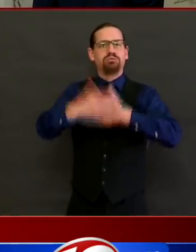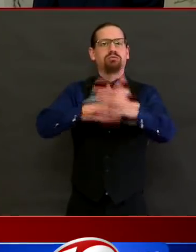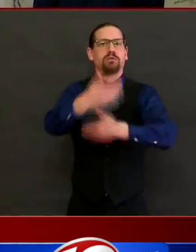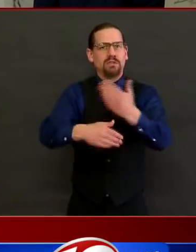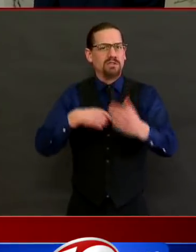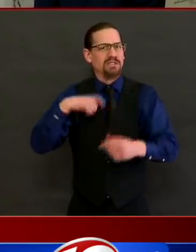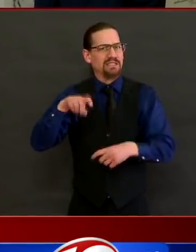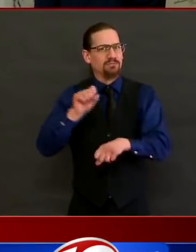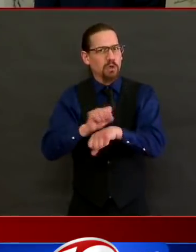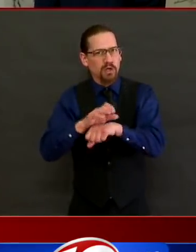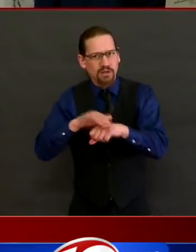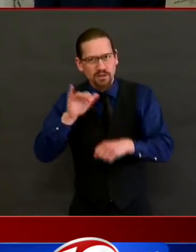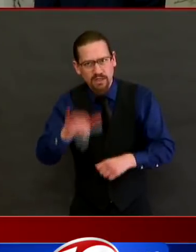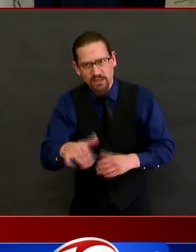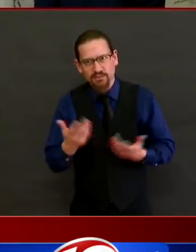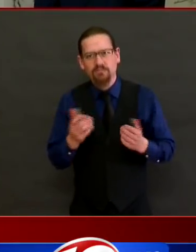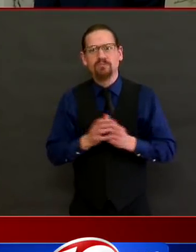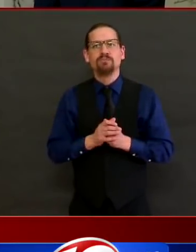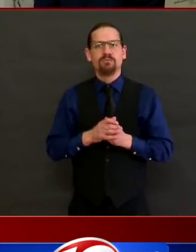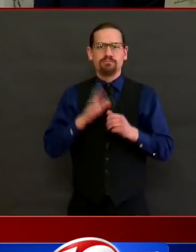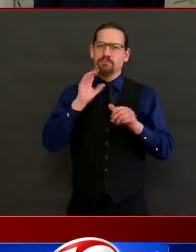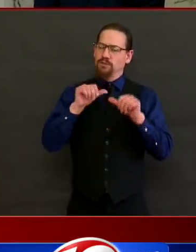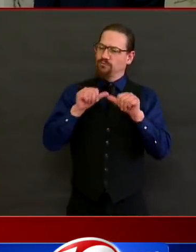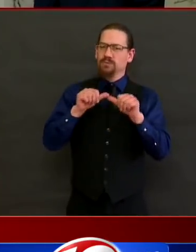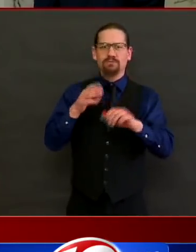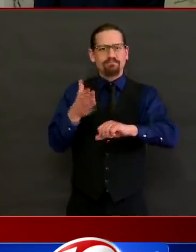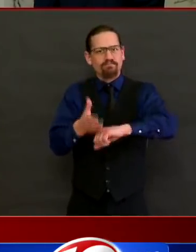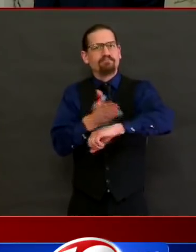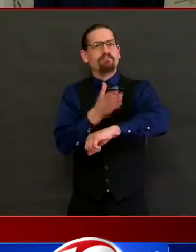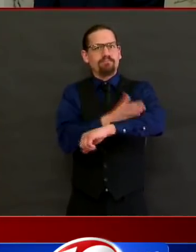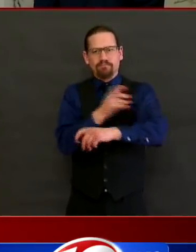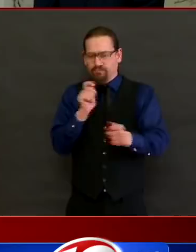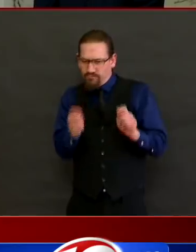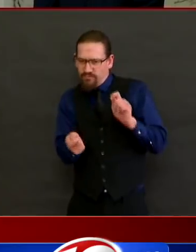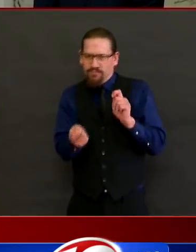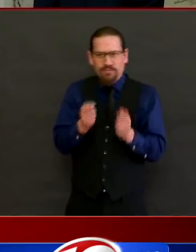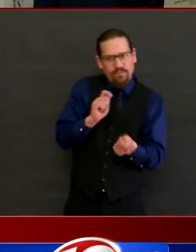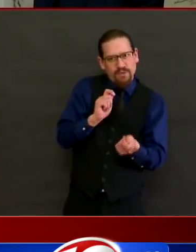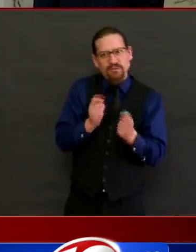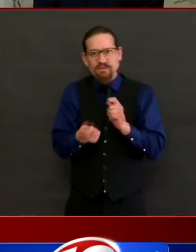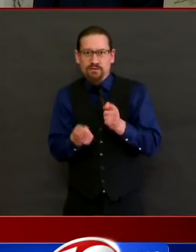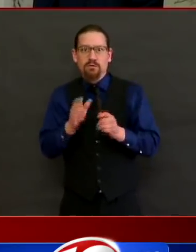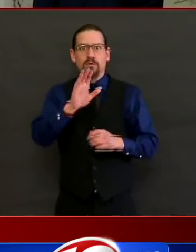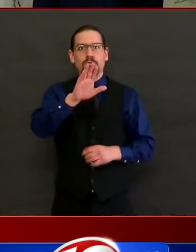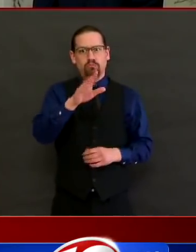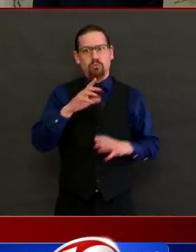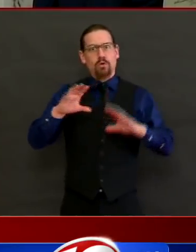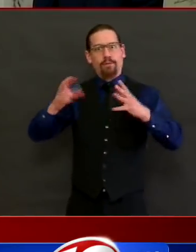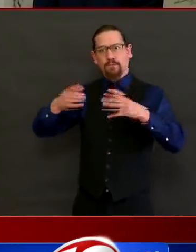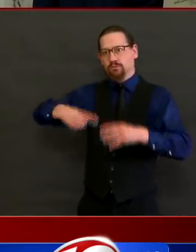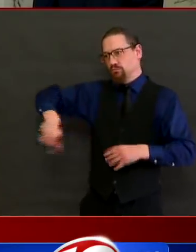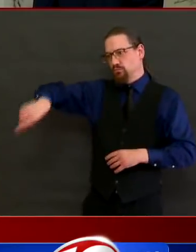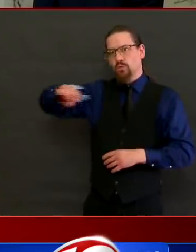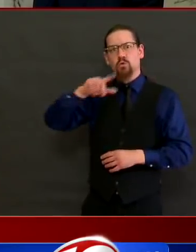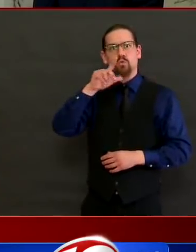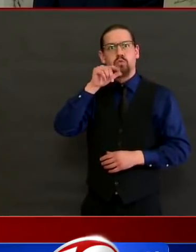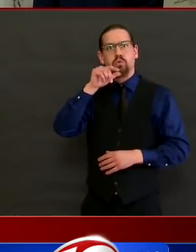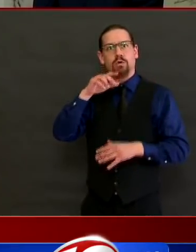ARE UNEMPLOYED. FOR THOSE OF YOU WHO STILL HAVE YOUR JOBS, I NEED YOU TO BE BRAVE. I NEED YOU TO BE BRAVE AND, IF YOU HAVE TO GO TO WORK, GO TO